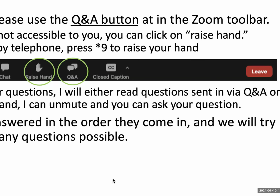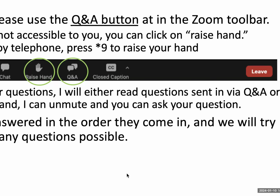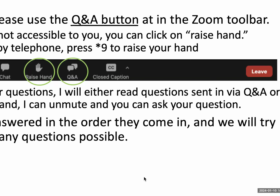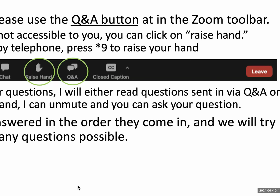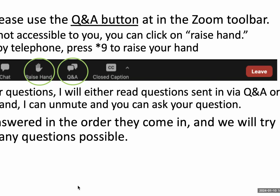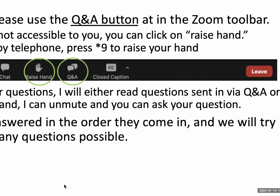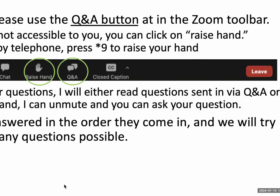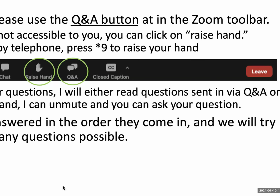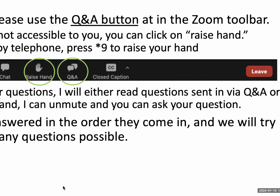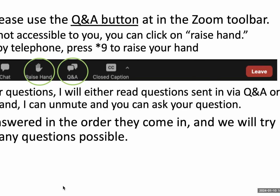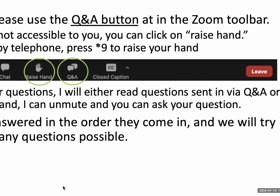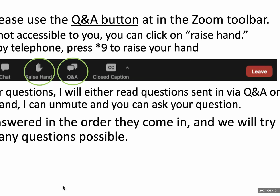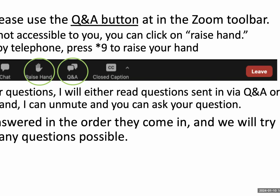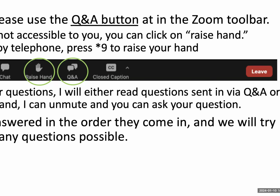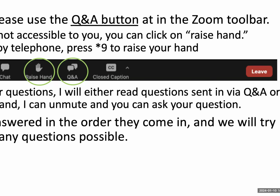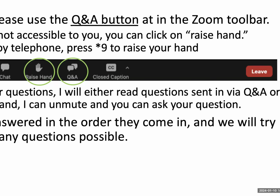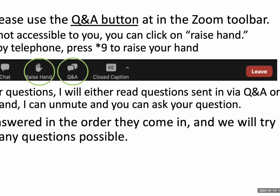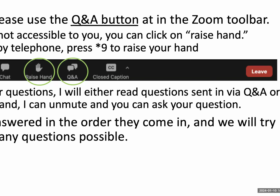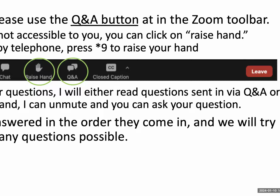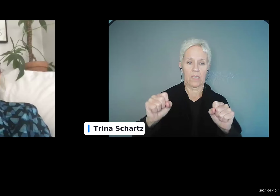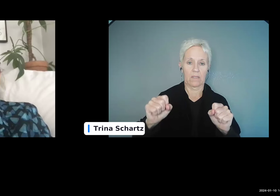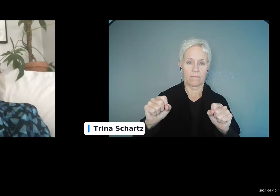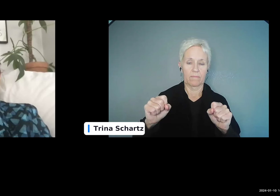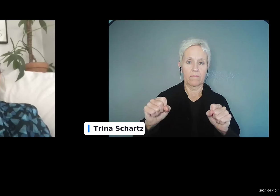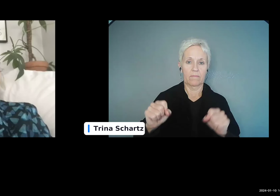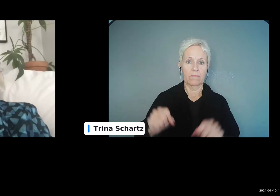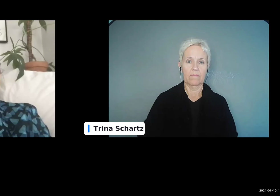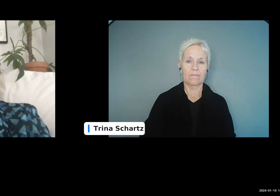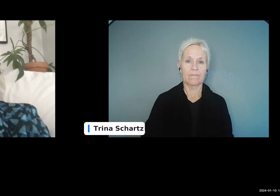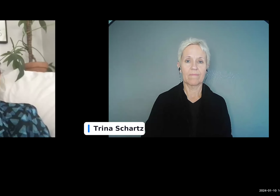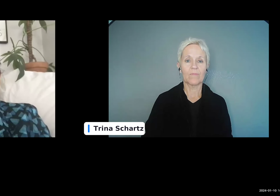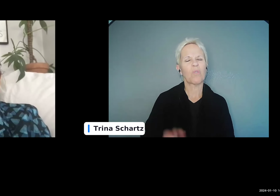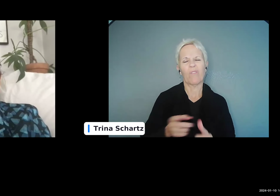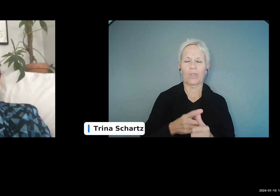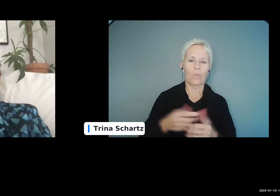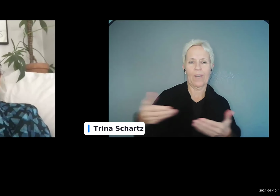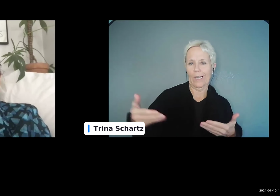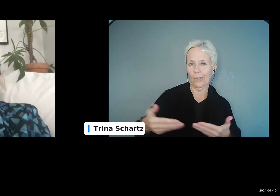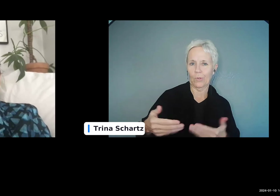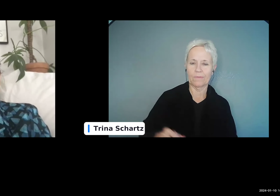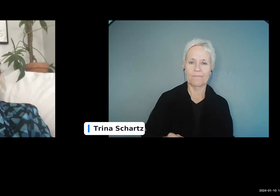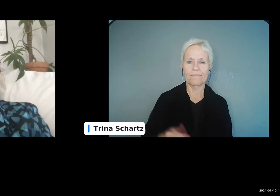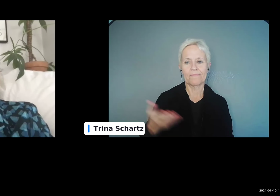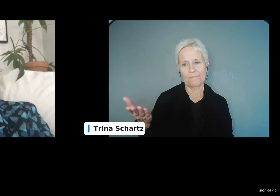So thank you everyone for joining us today. I will clear this and let our presenters take over.